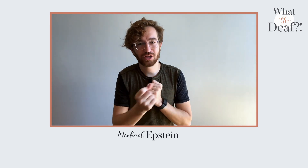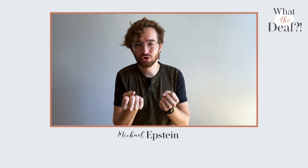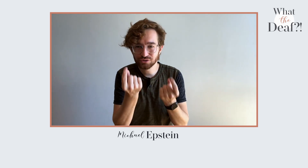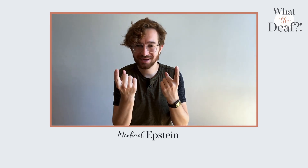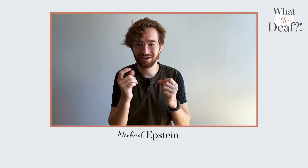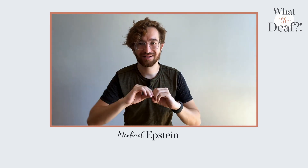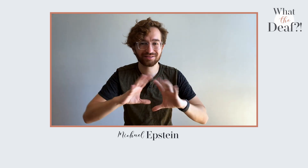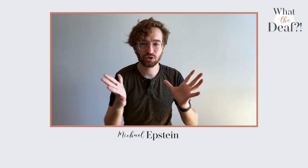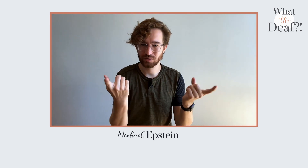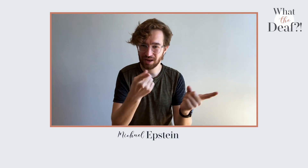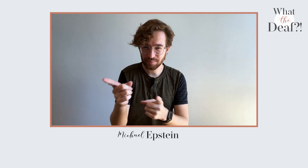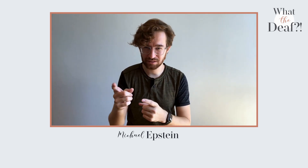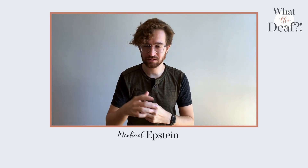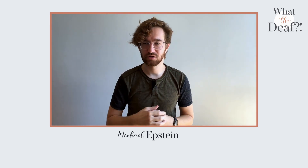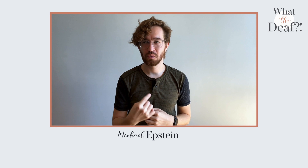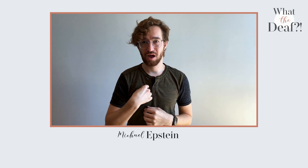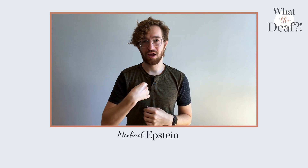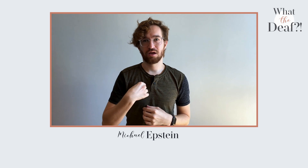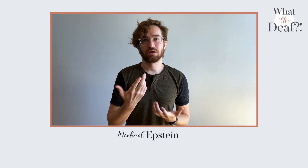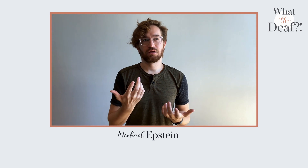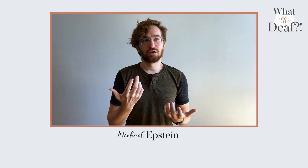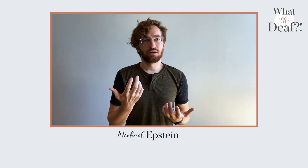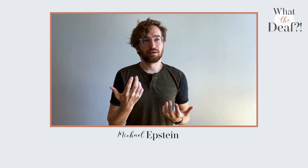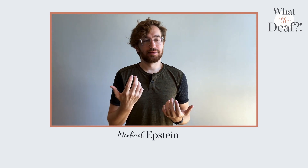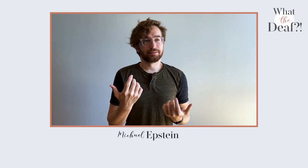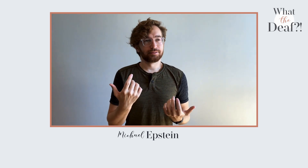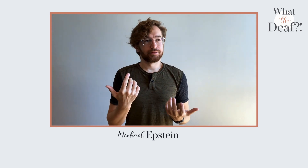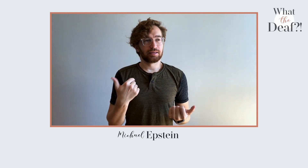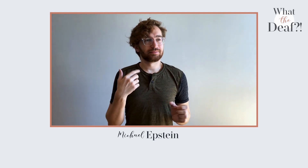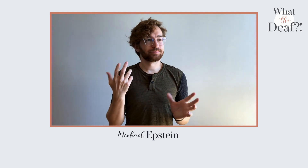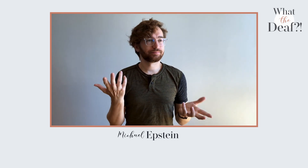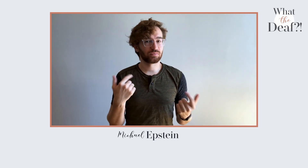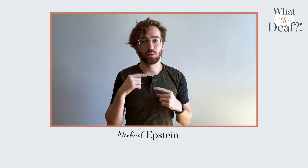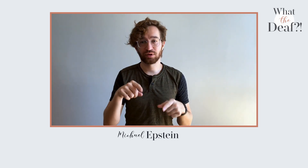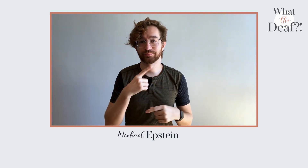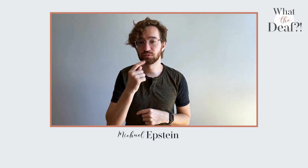and understanding and clear communication, but I went to an all hearing university with an interpreter.